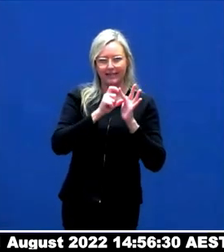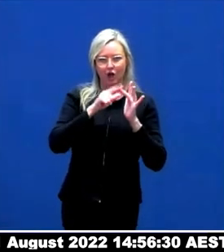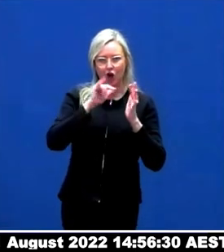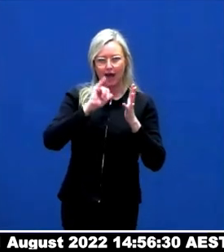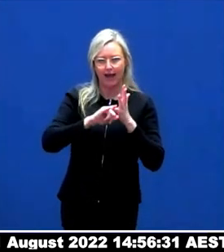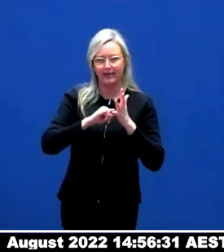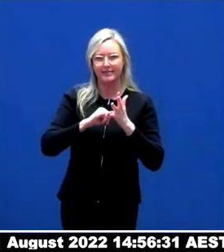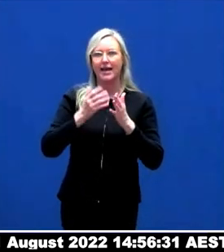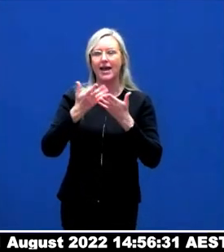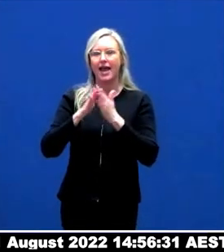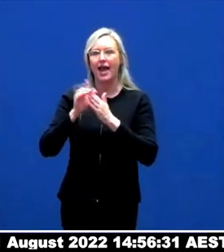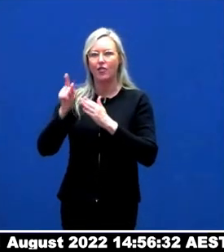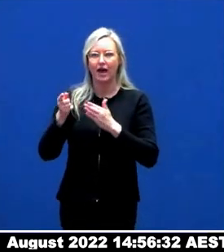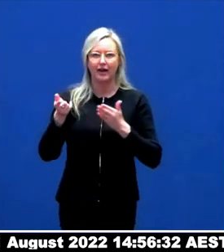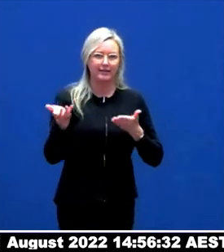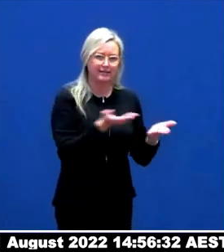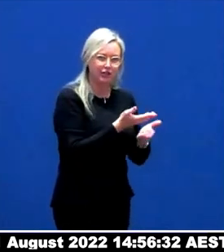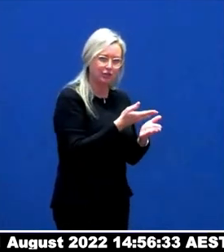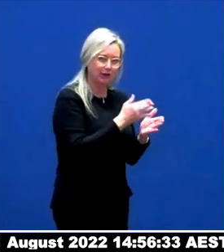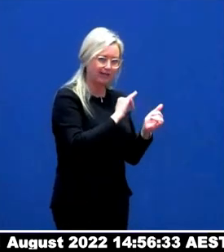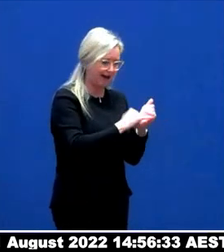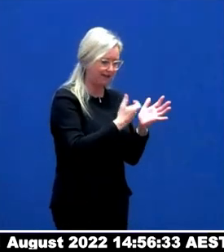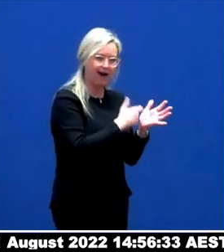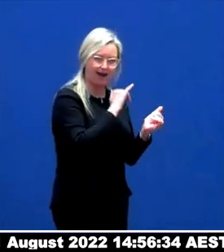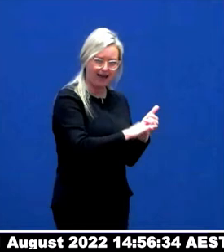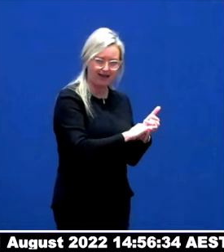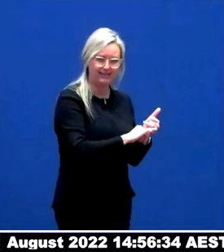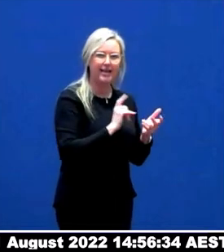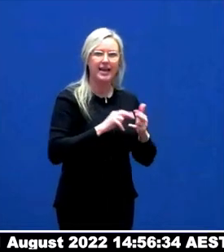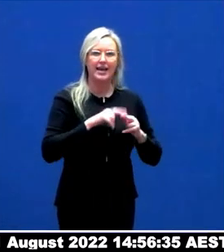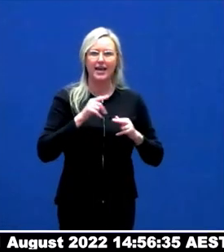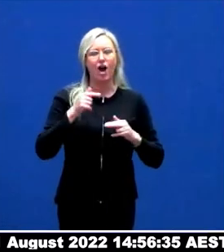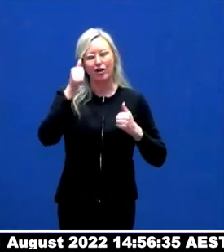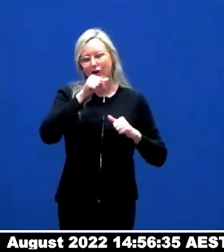that scheme. So, if there's something you feel is a little too SRS-y, please just say